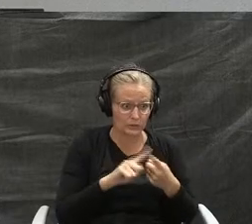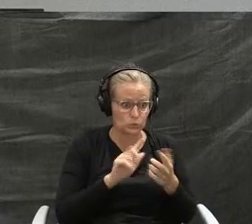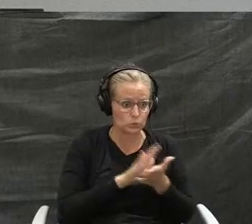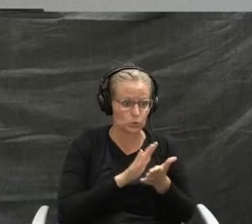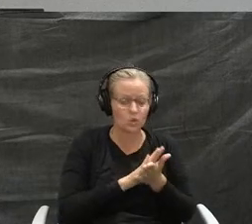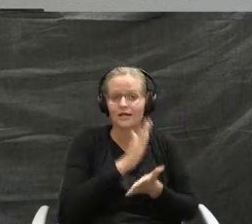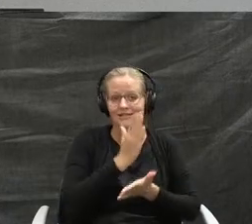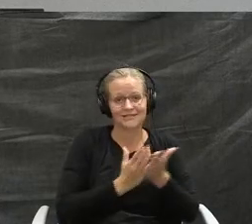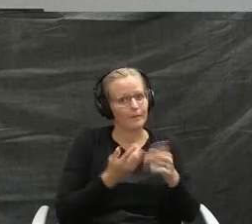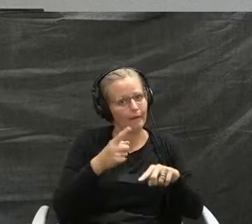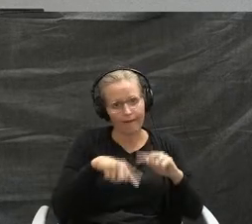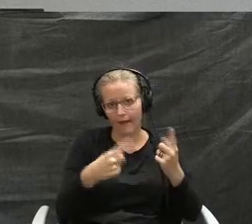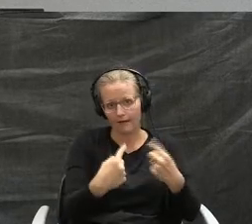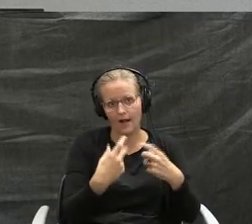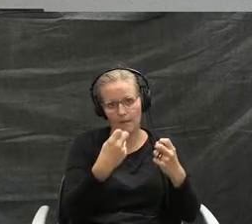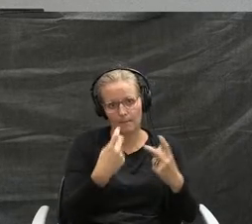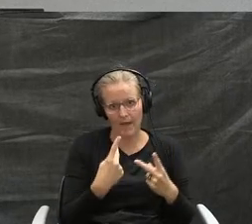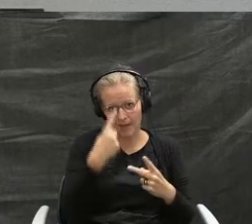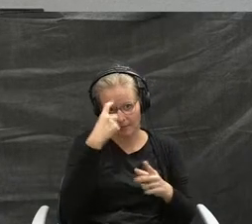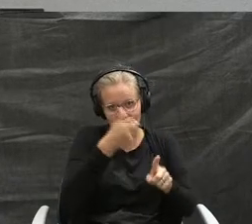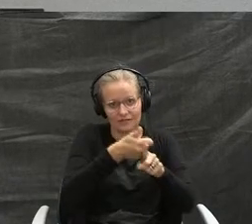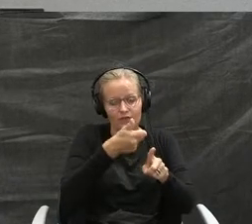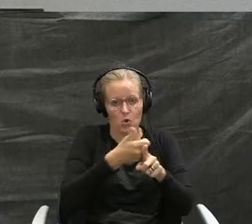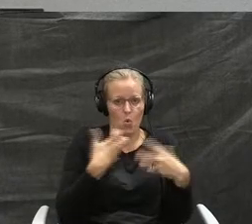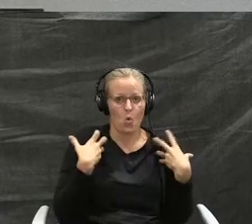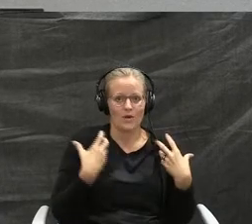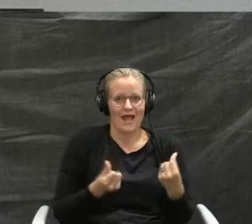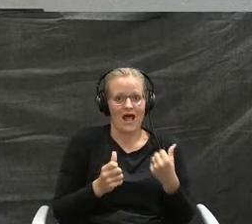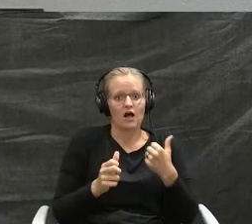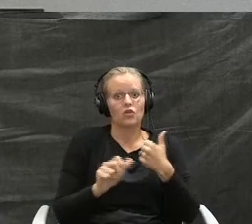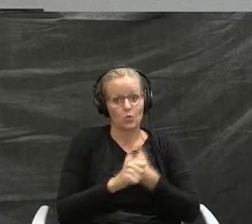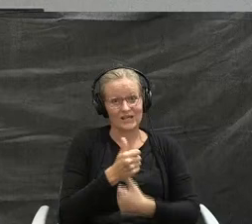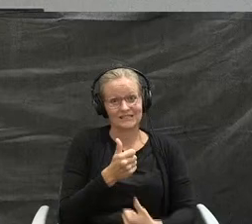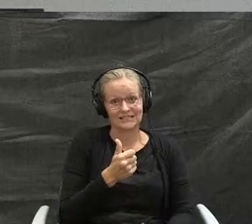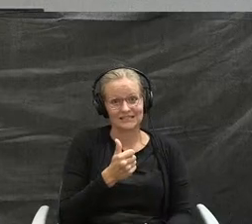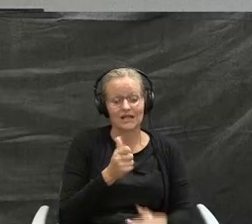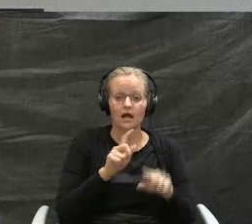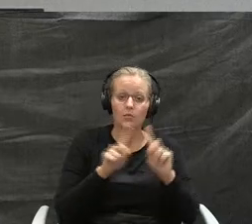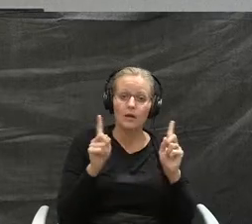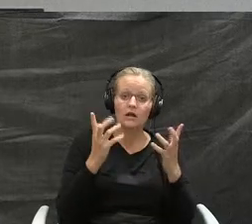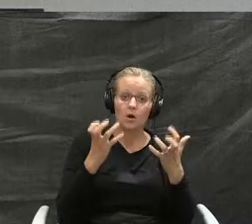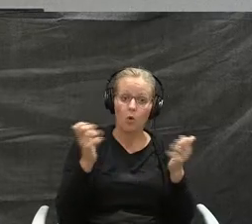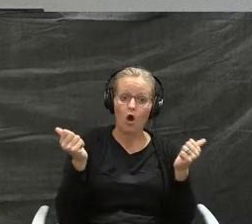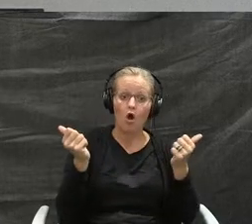But we want them all to know how safe it's going to be to come back to school and work with our